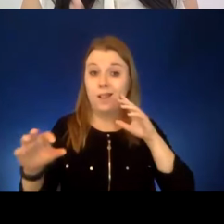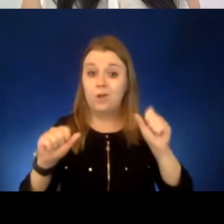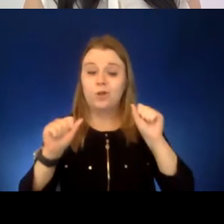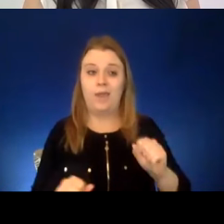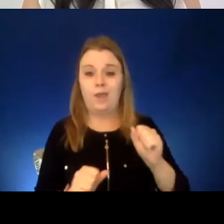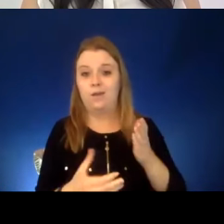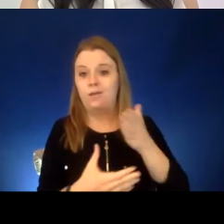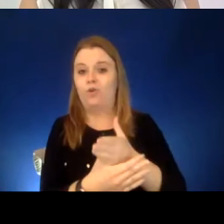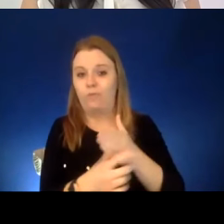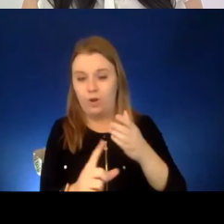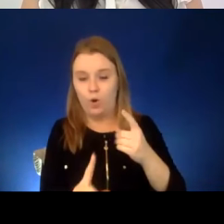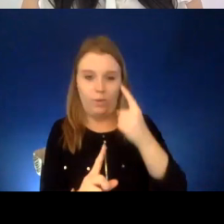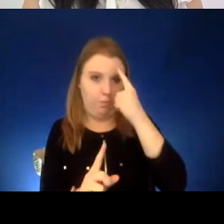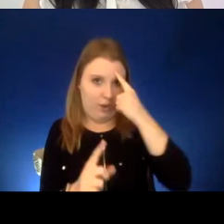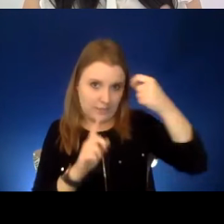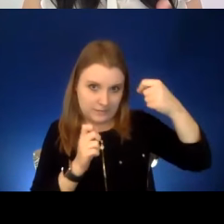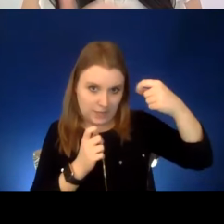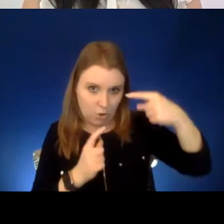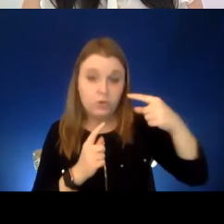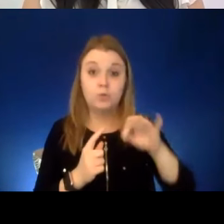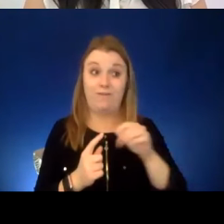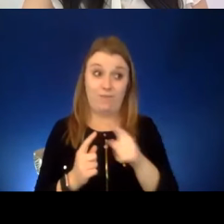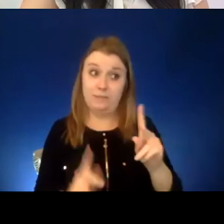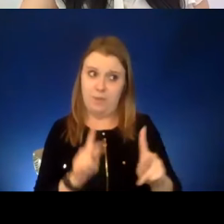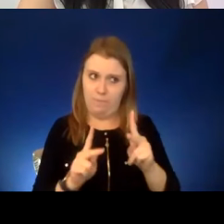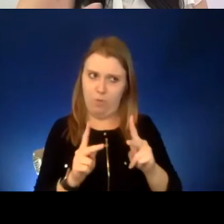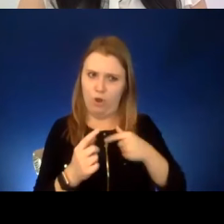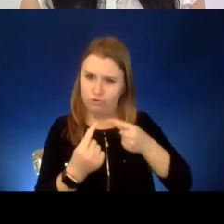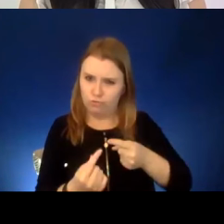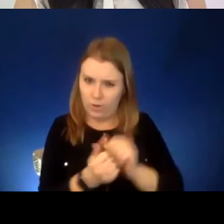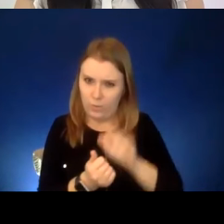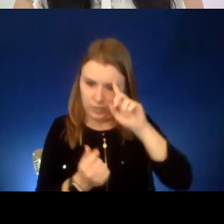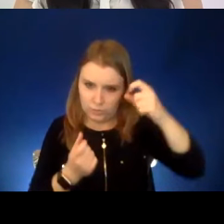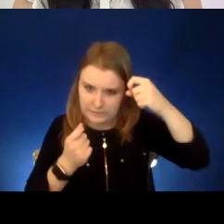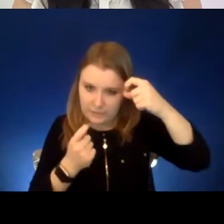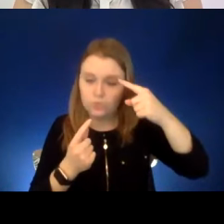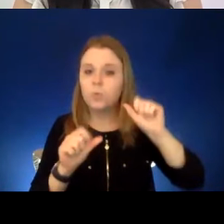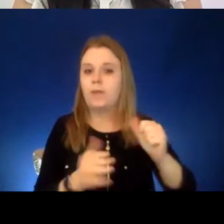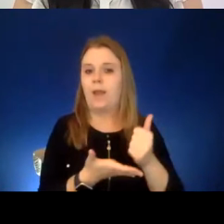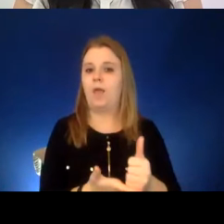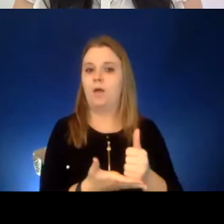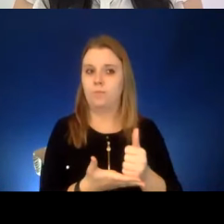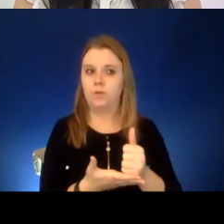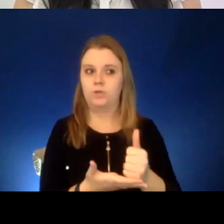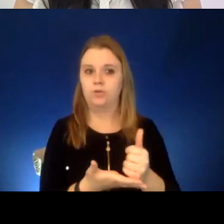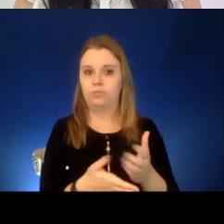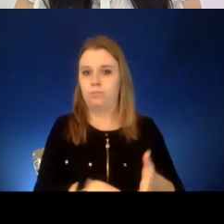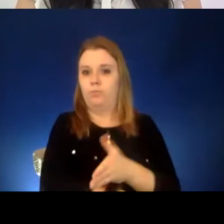and these people are already having difficulty with those things, so we can limit that. So adaptations to productions and programming.